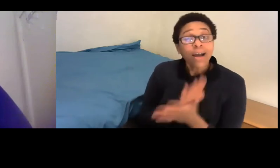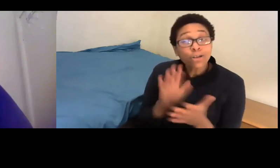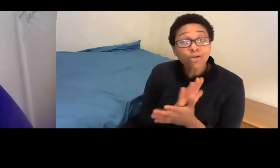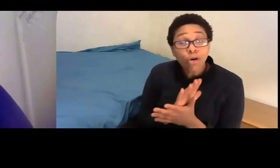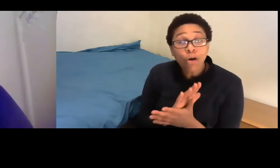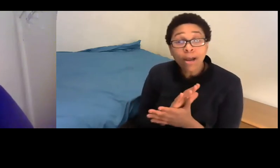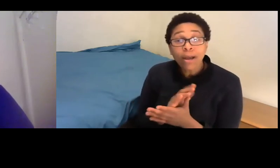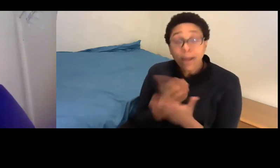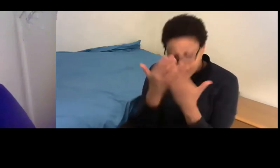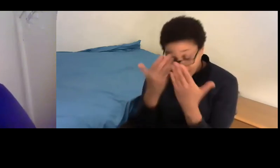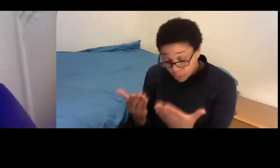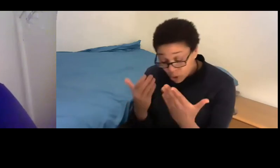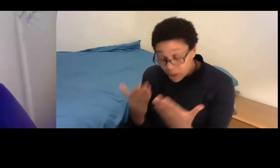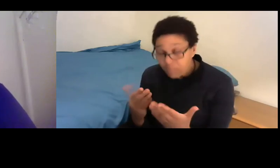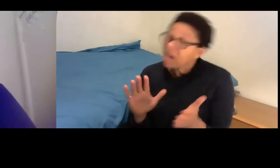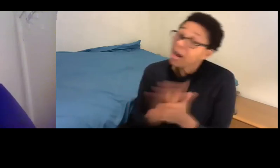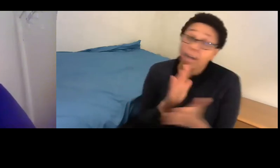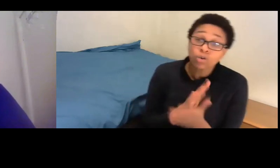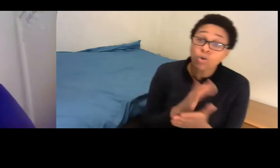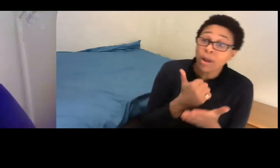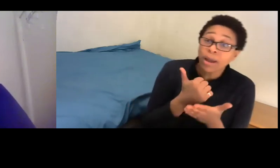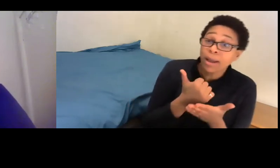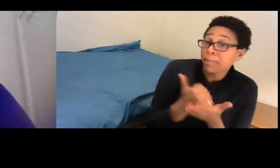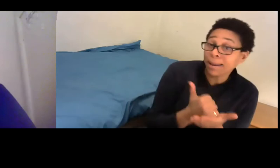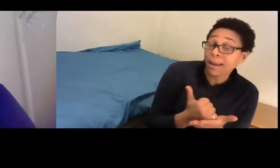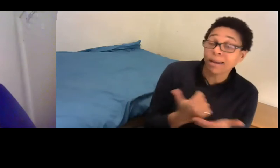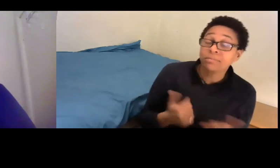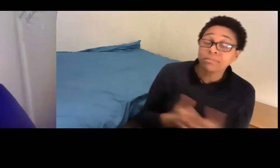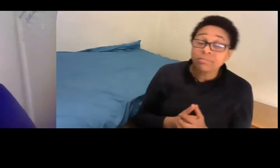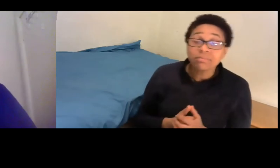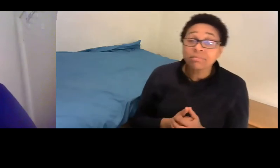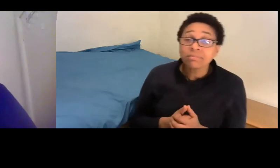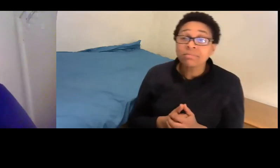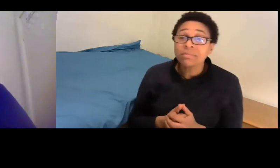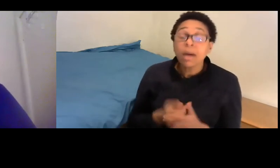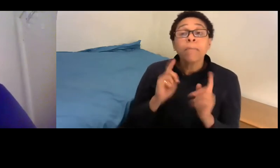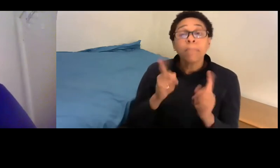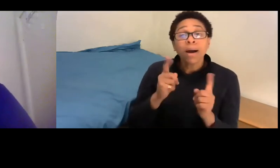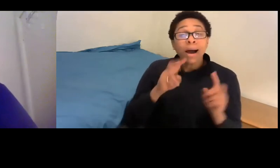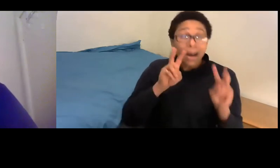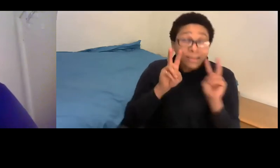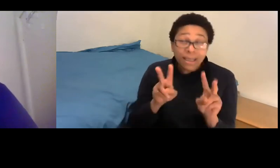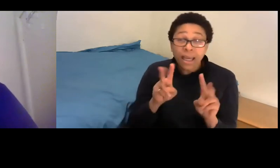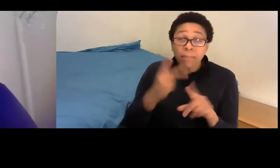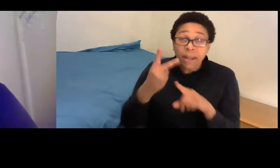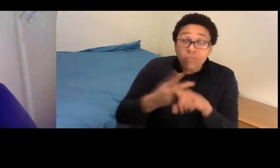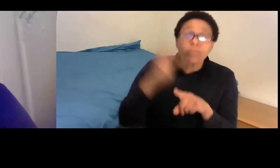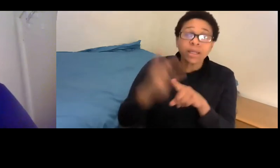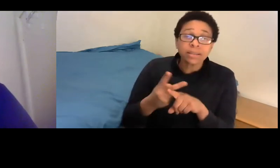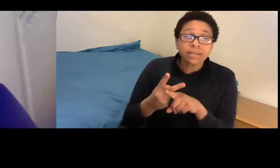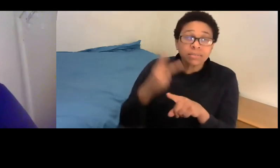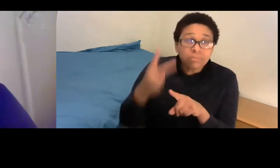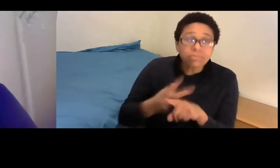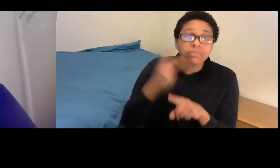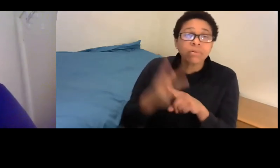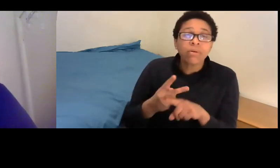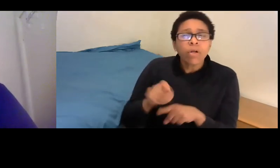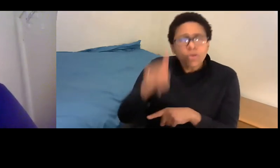yourself. And we see it repeated over and over again. So, you know, you remember the police shootings, the Orlando, shooting